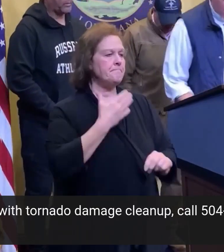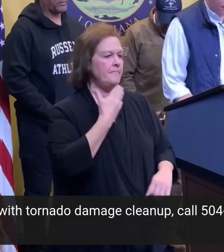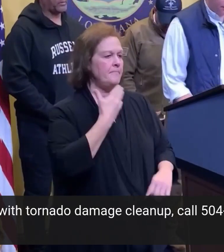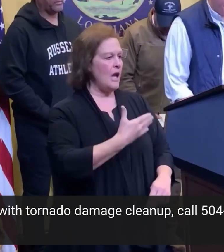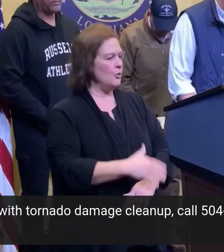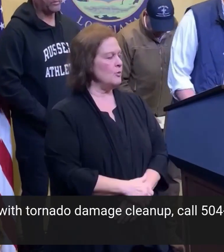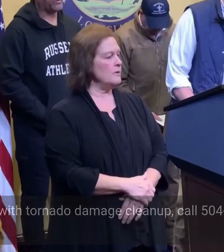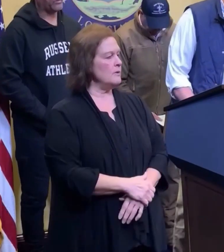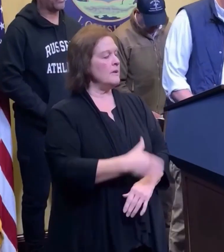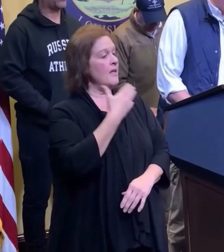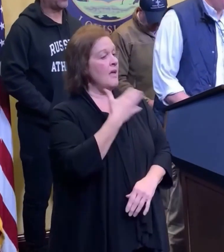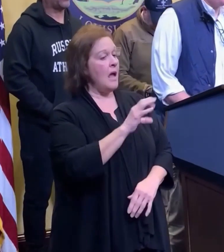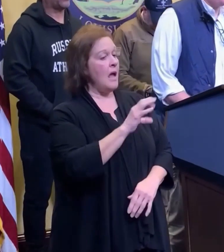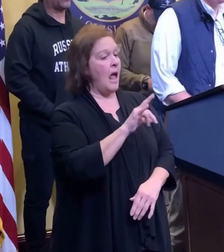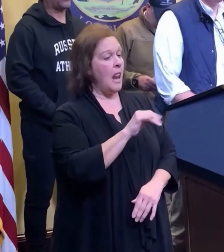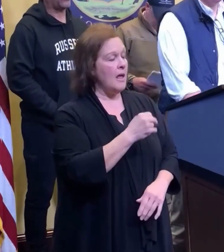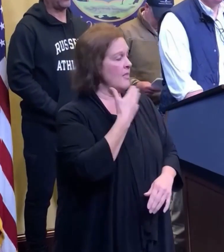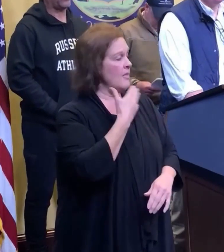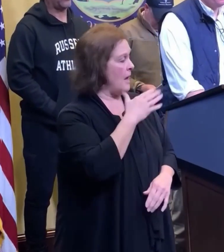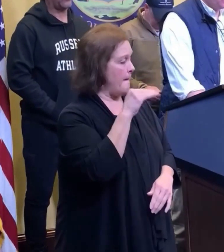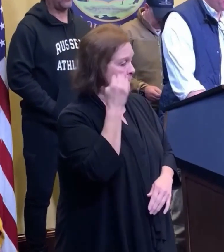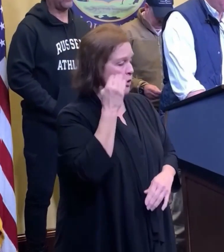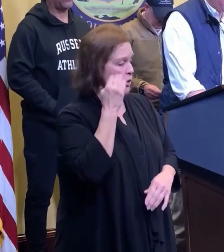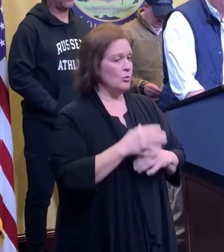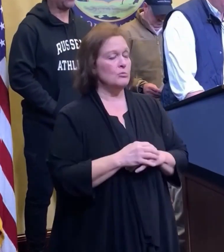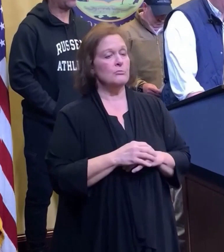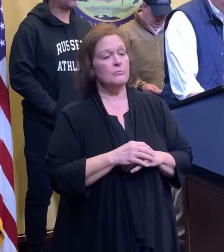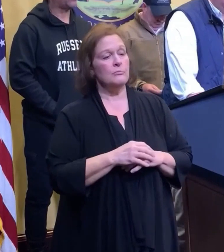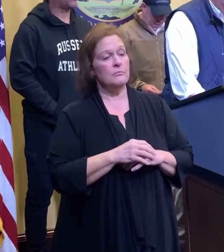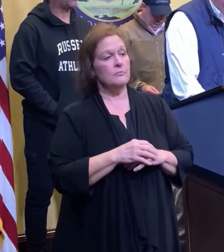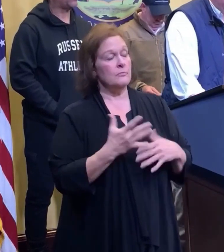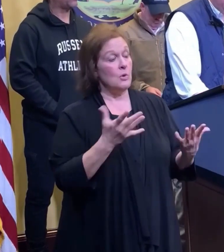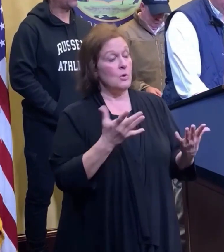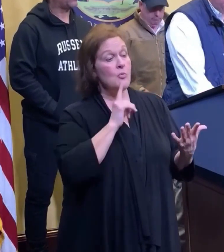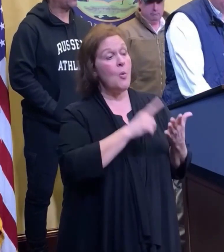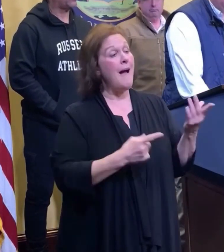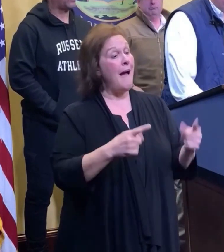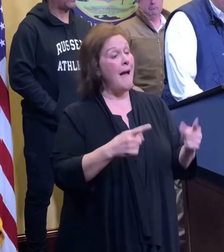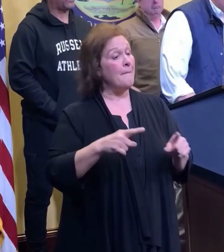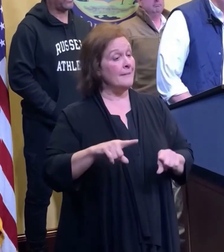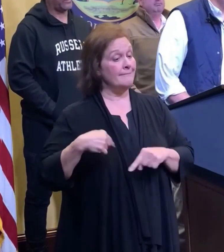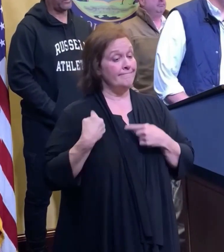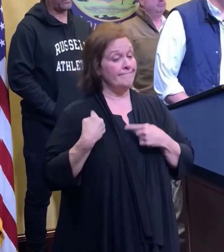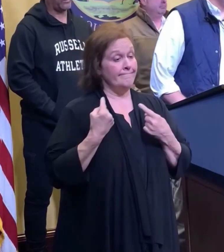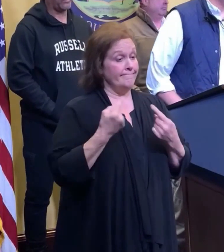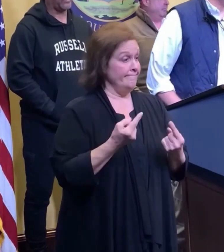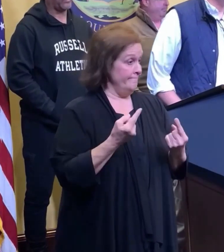thank you colin thank you mayor um really what's been happening since first flight this morning